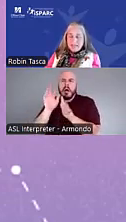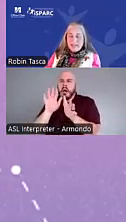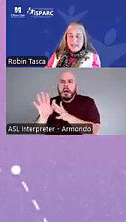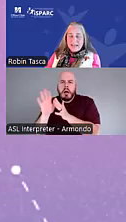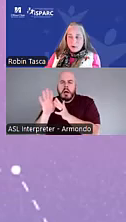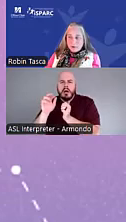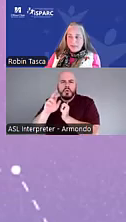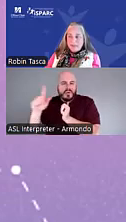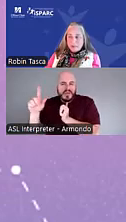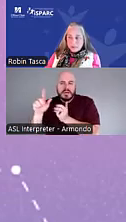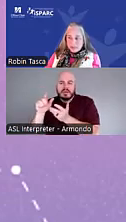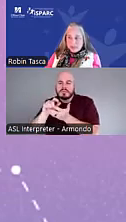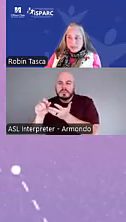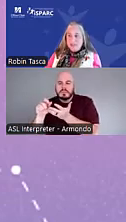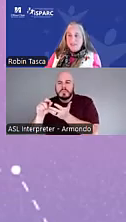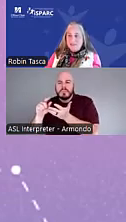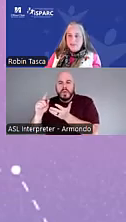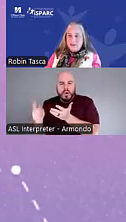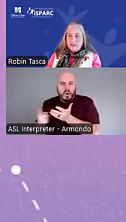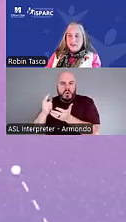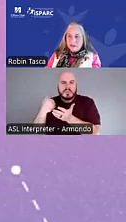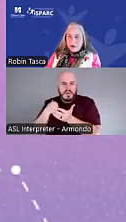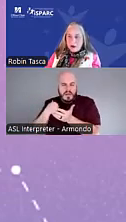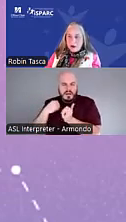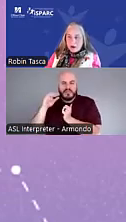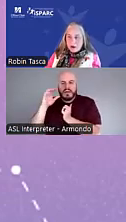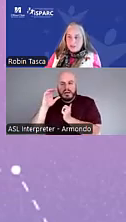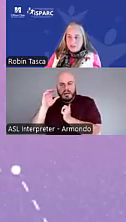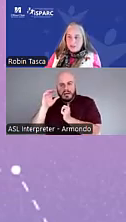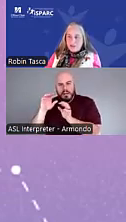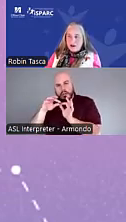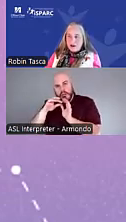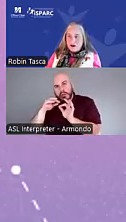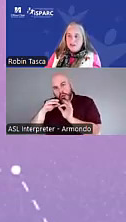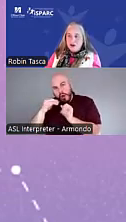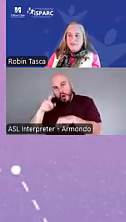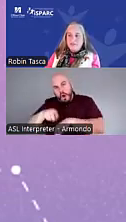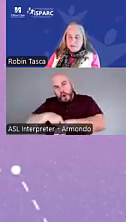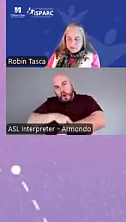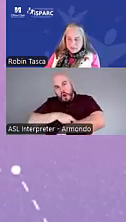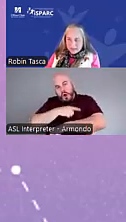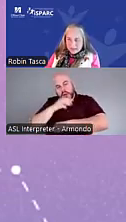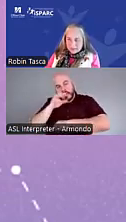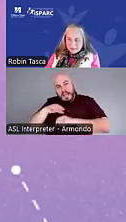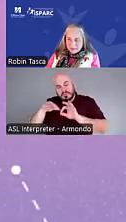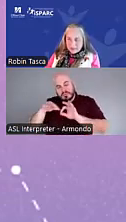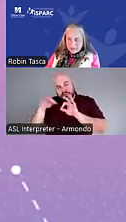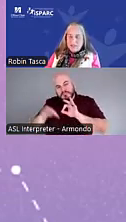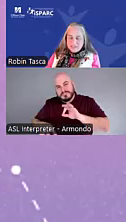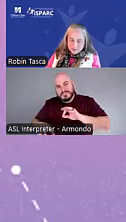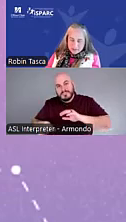And they always put this very long caption on top of the closed caption, and it